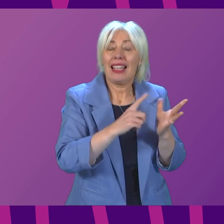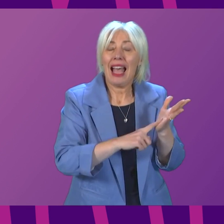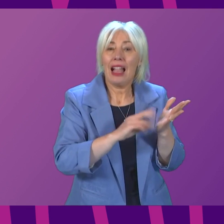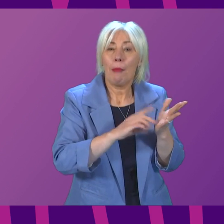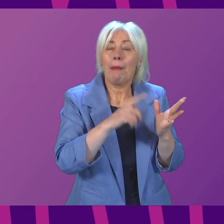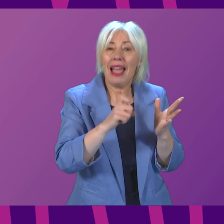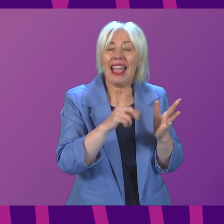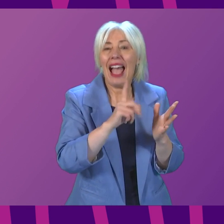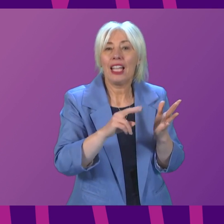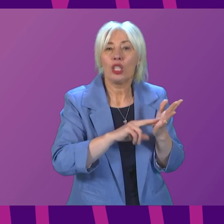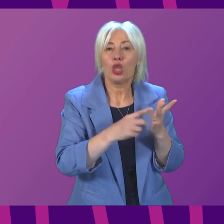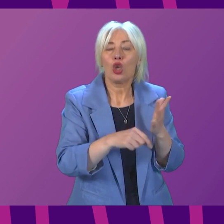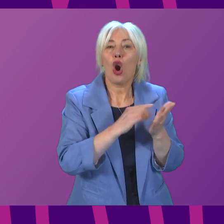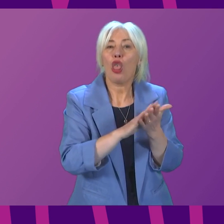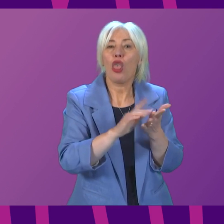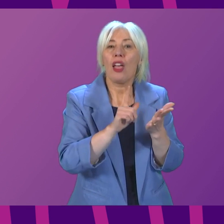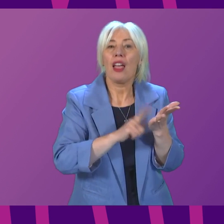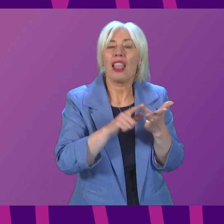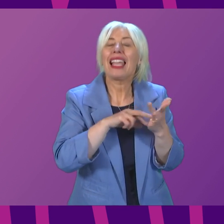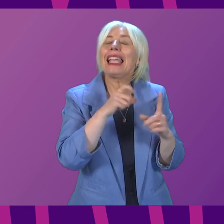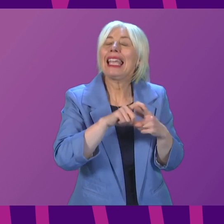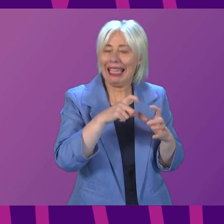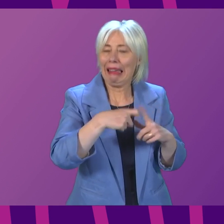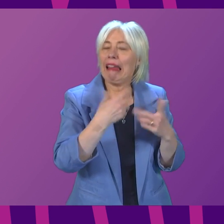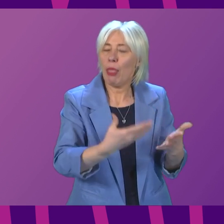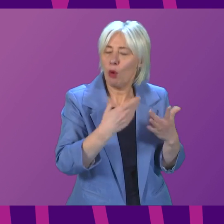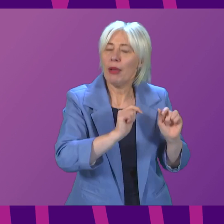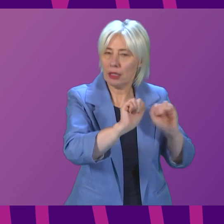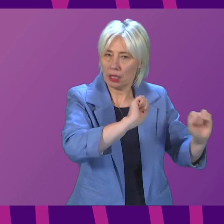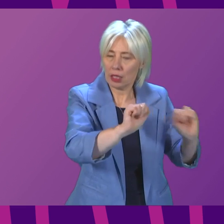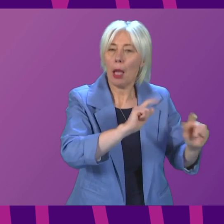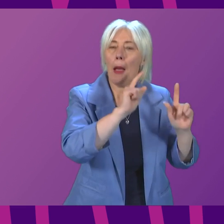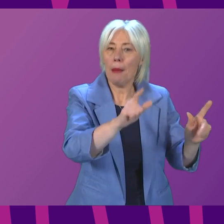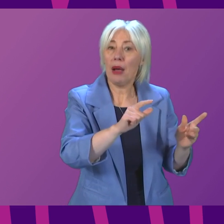The report that gave rise to those concerns has yet to be received by ministers.